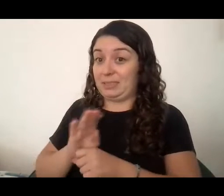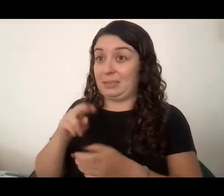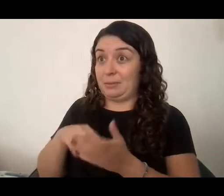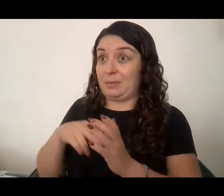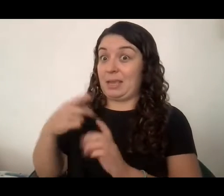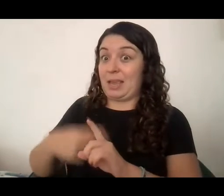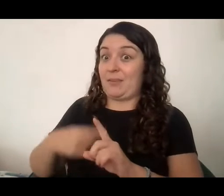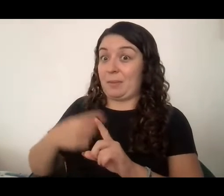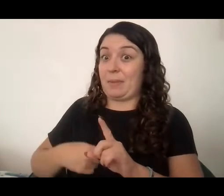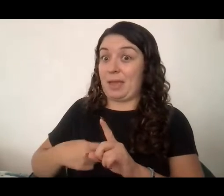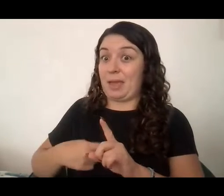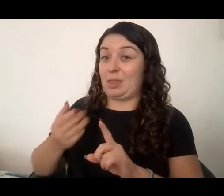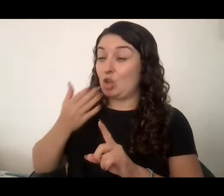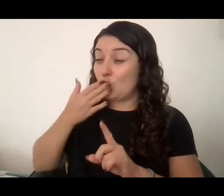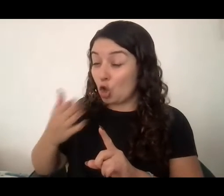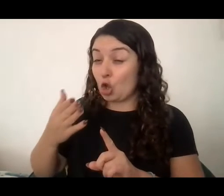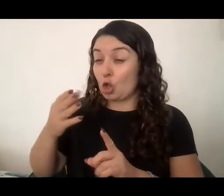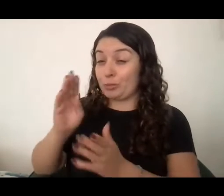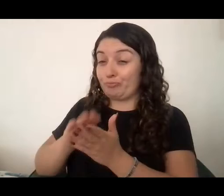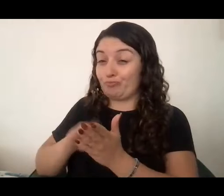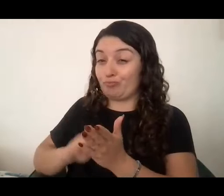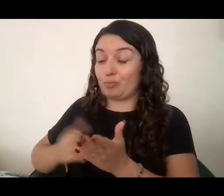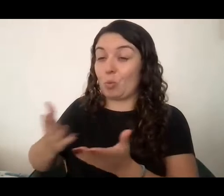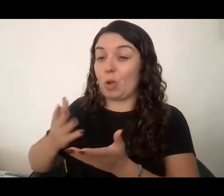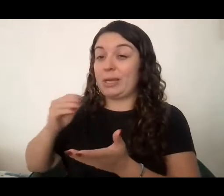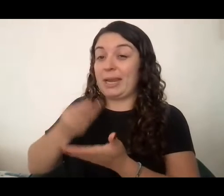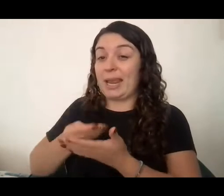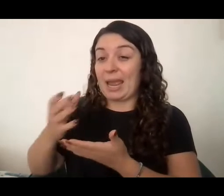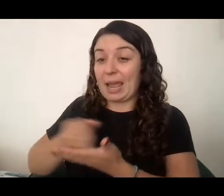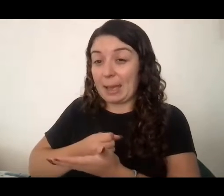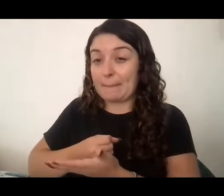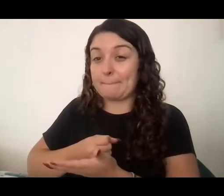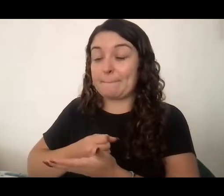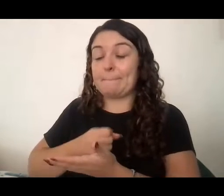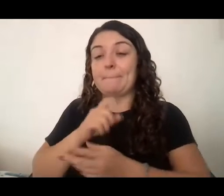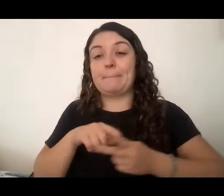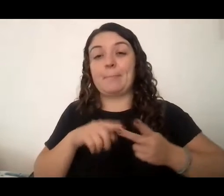keep a good record of what their income from the business is, their revenue, and their expenses,